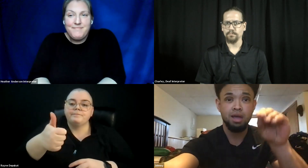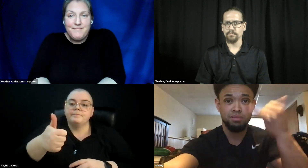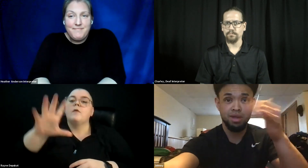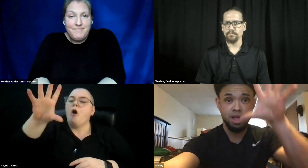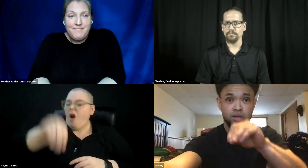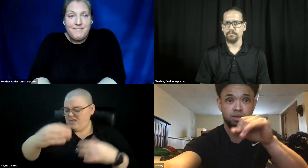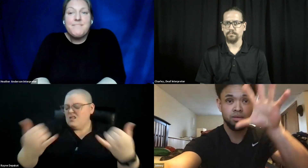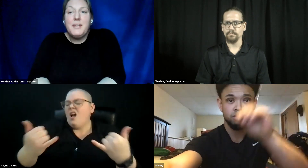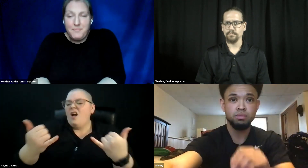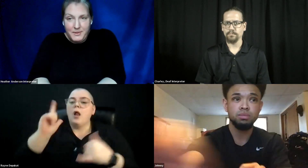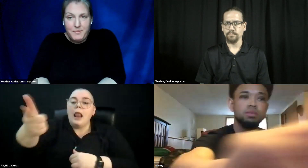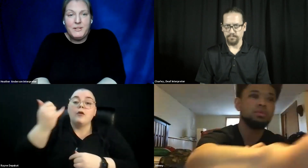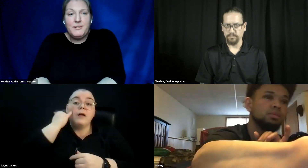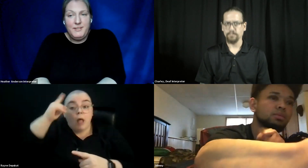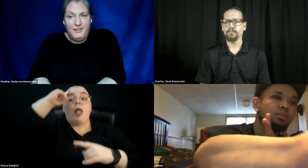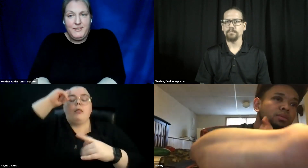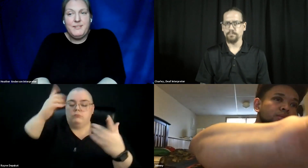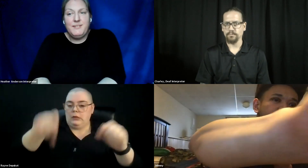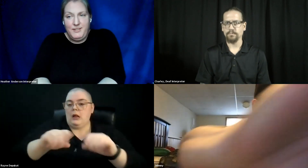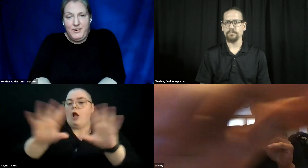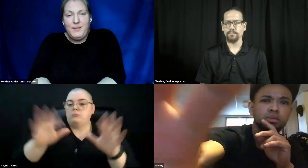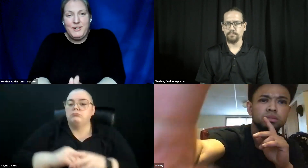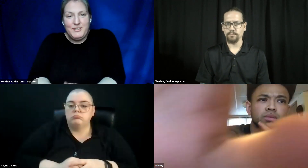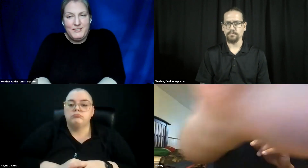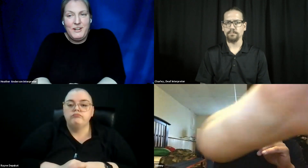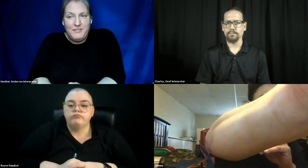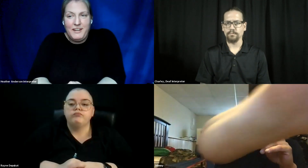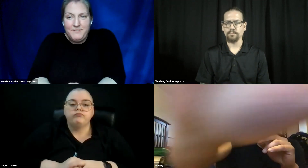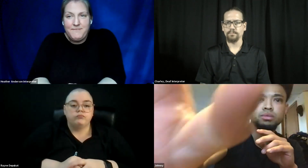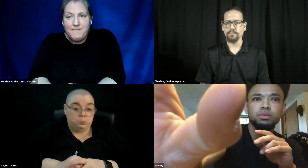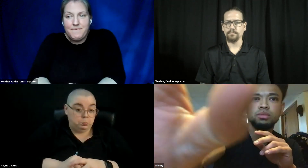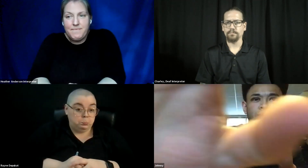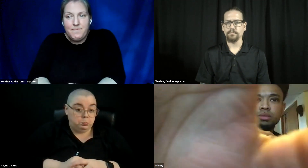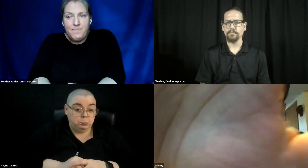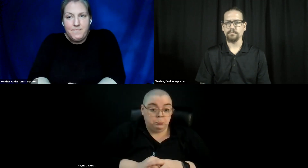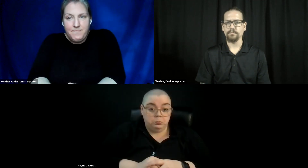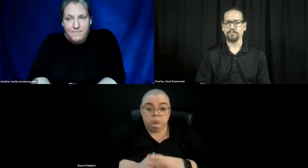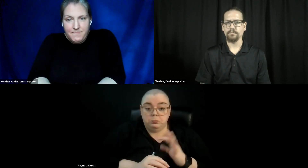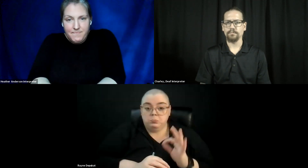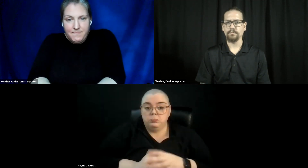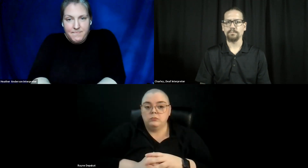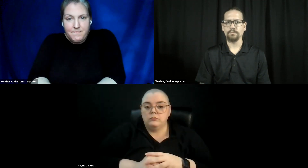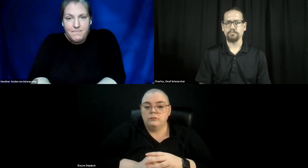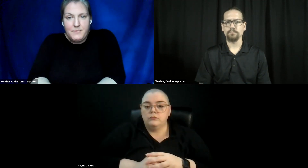Okay. Go ahead, put your screen off Yeah,